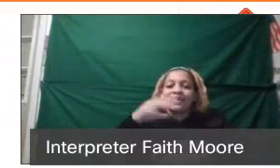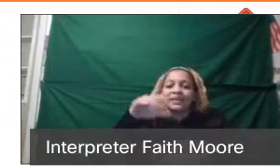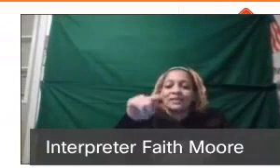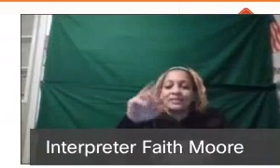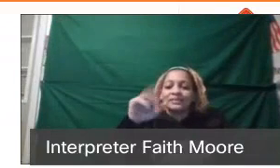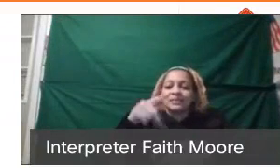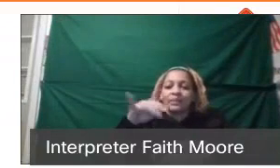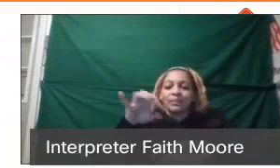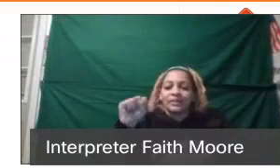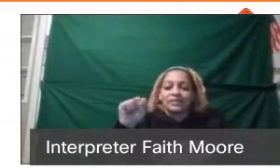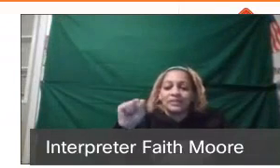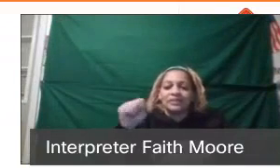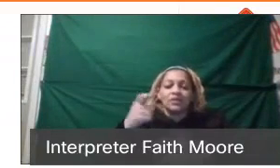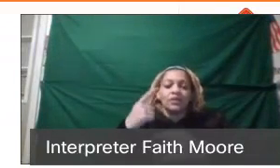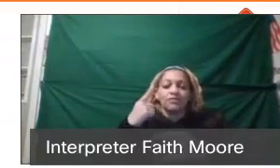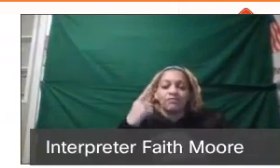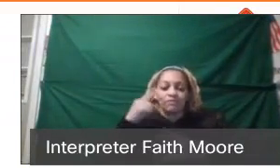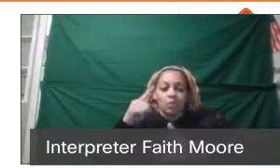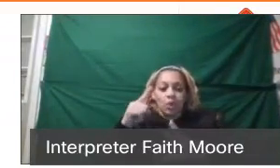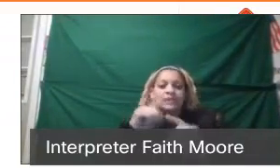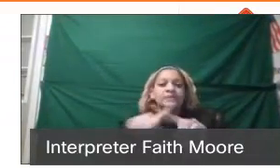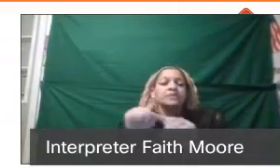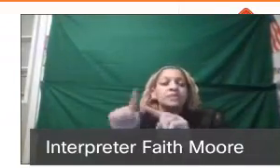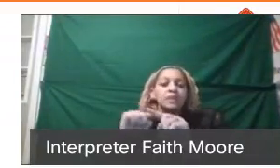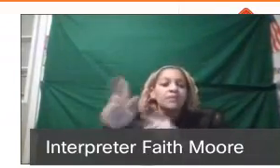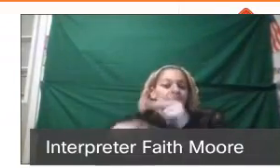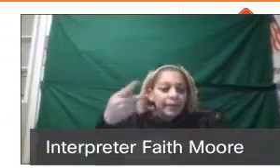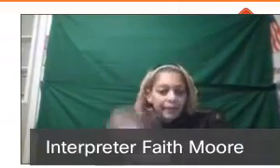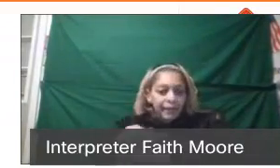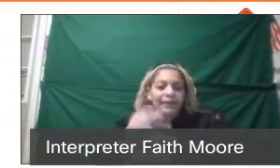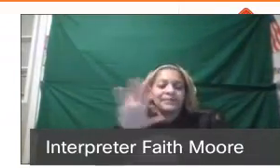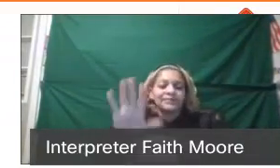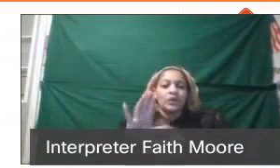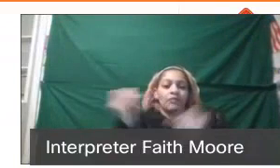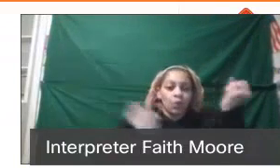And we run those for each intersection as we work on the design.